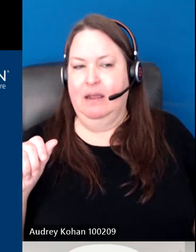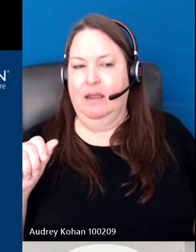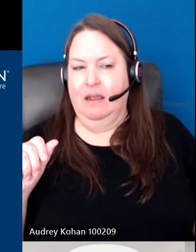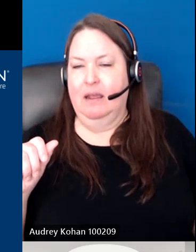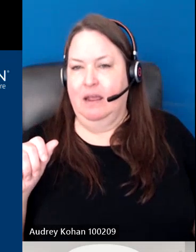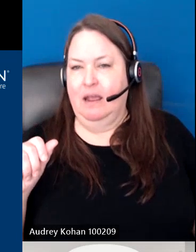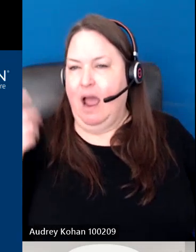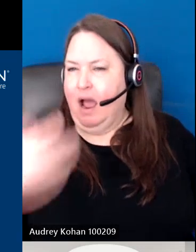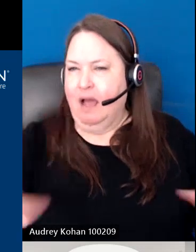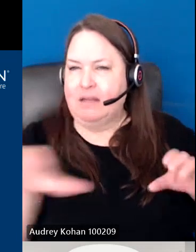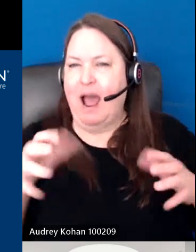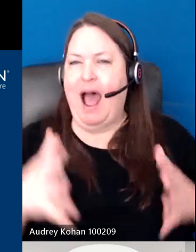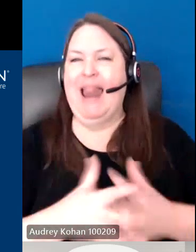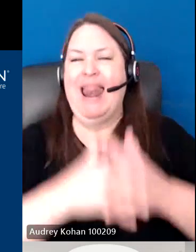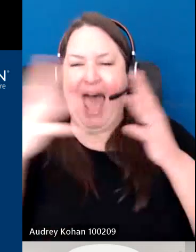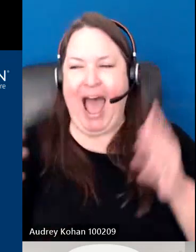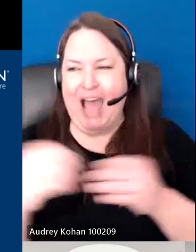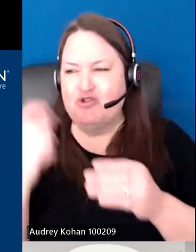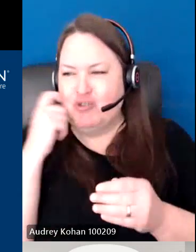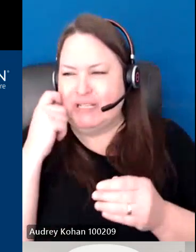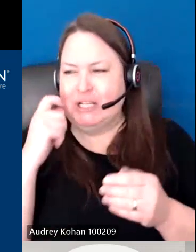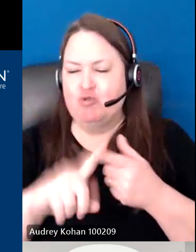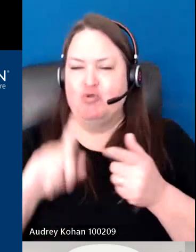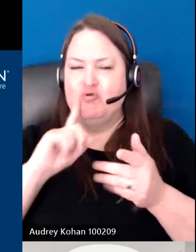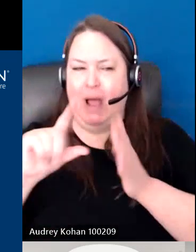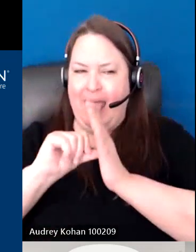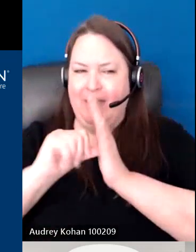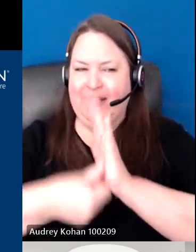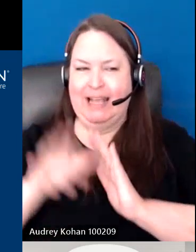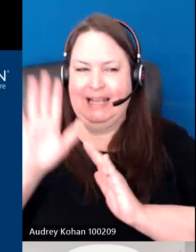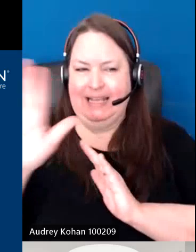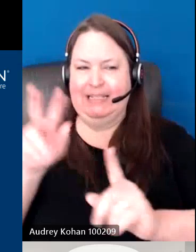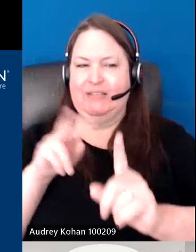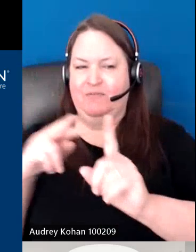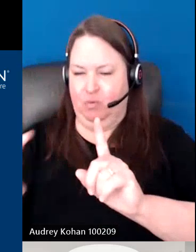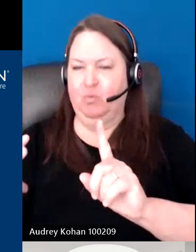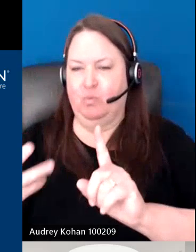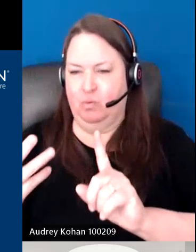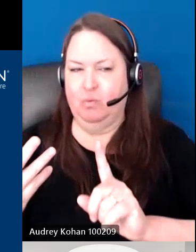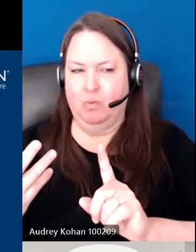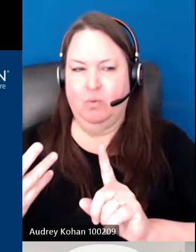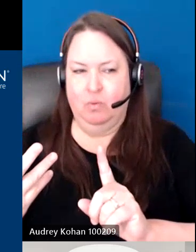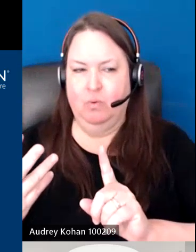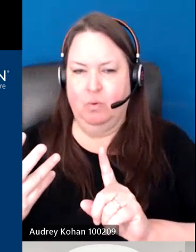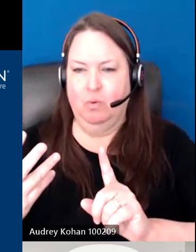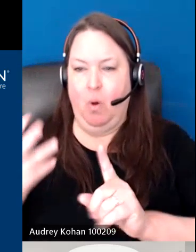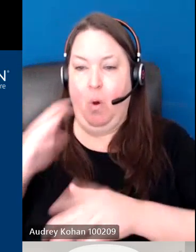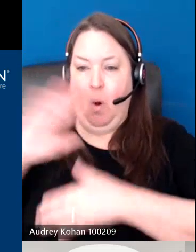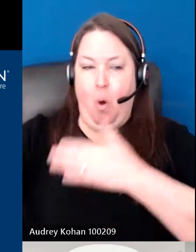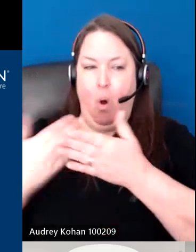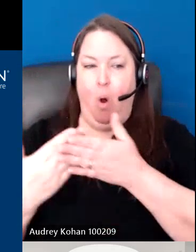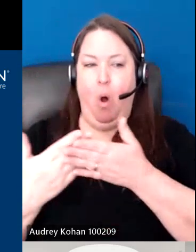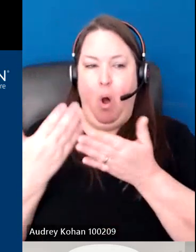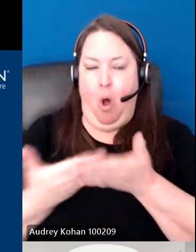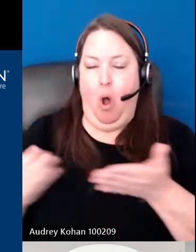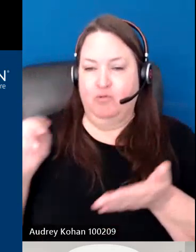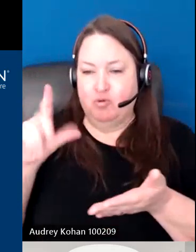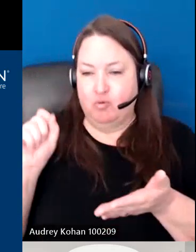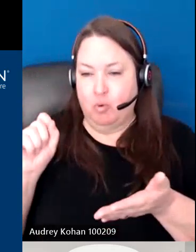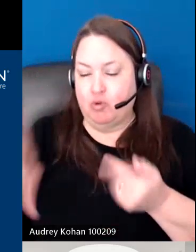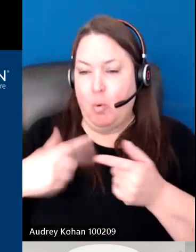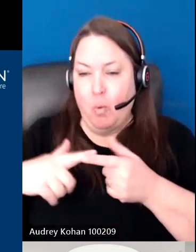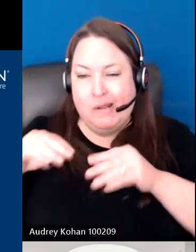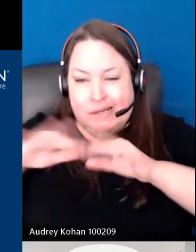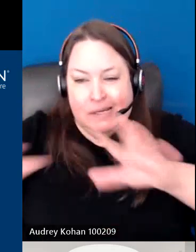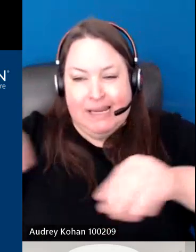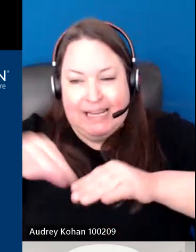a lot in recent days to emphasiz his view that all of these tools when they get deployed in a system